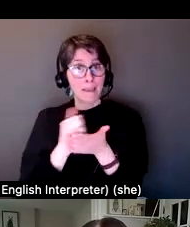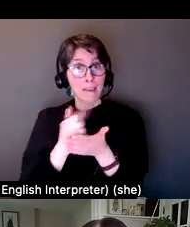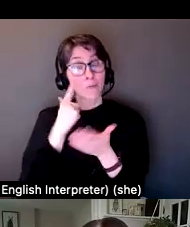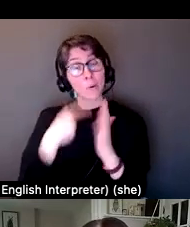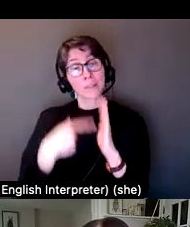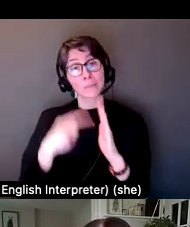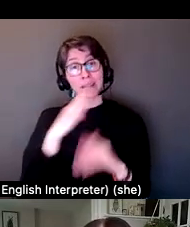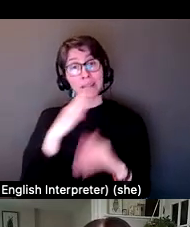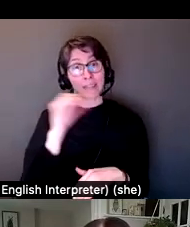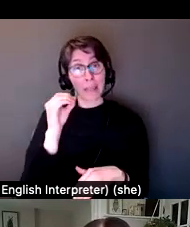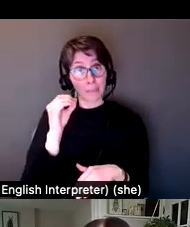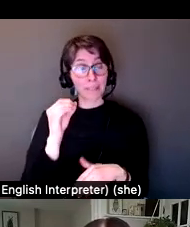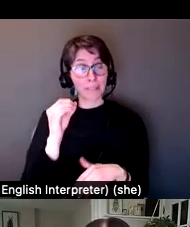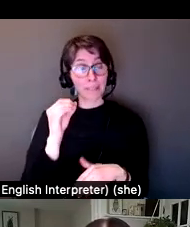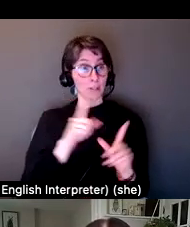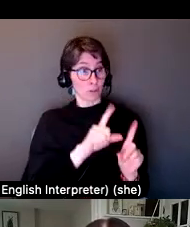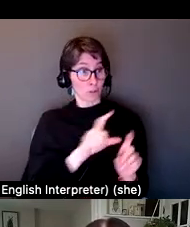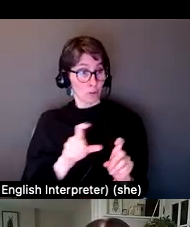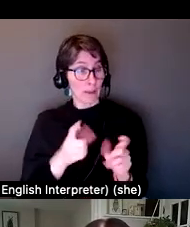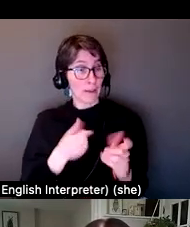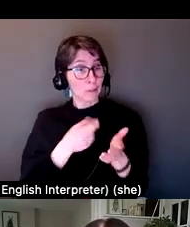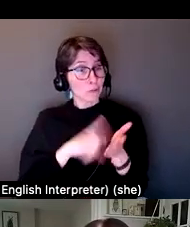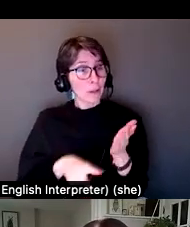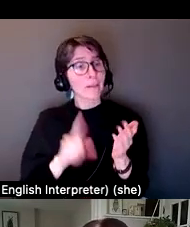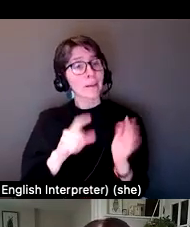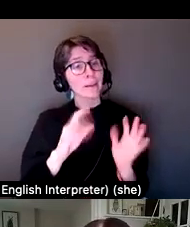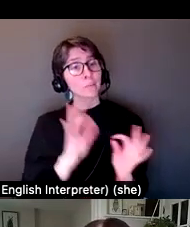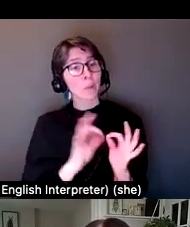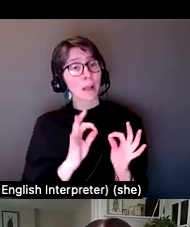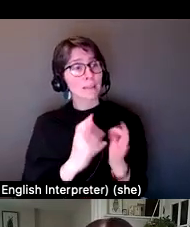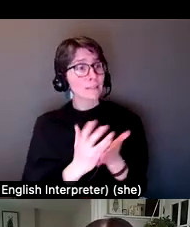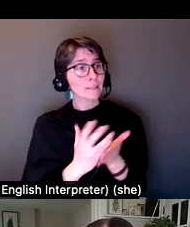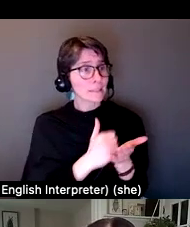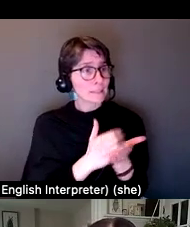with the national averages and also just fostering more salary transparency at